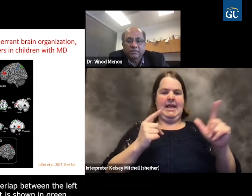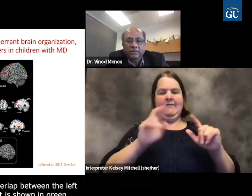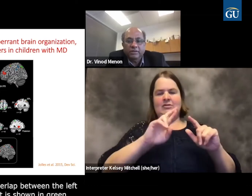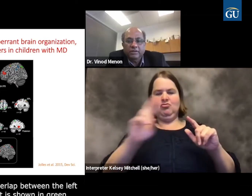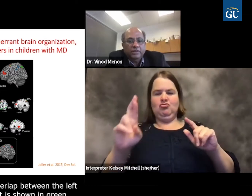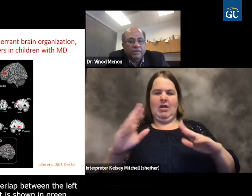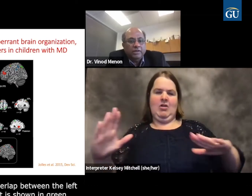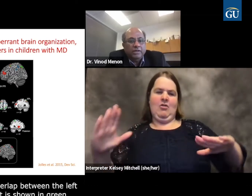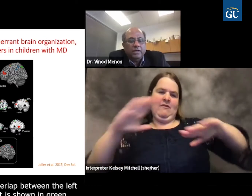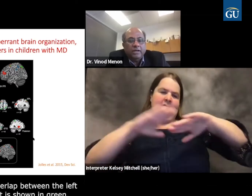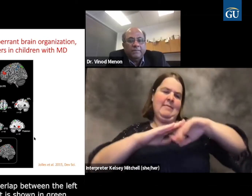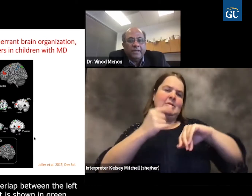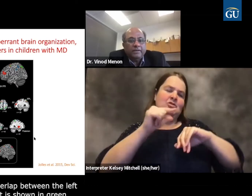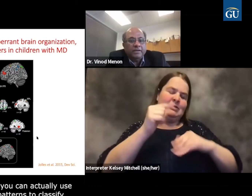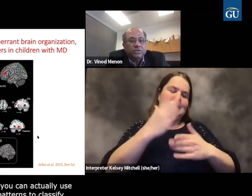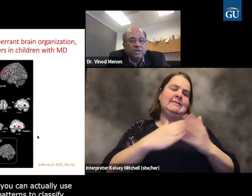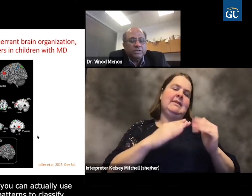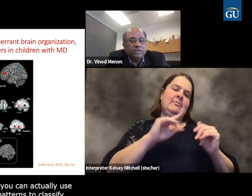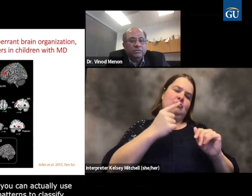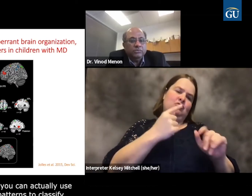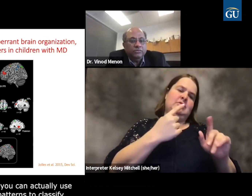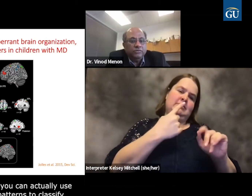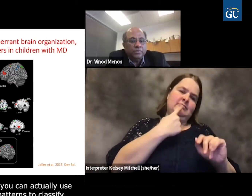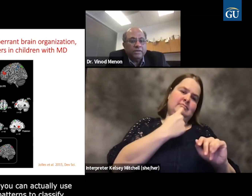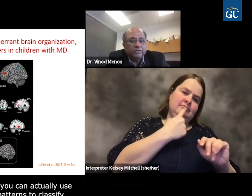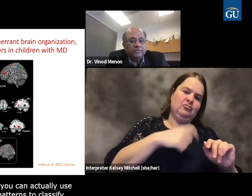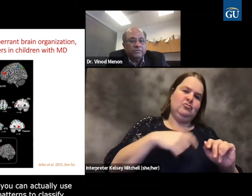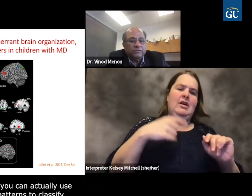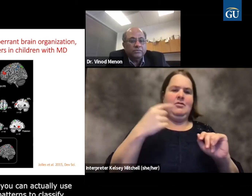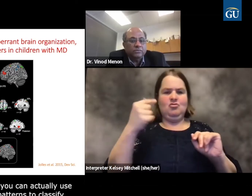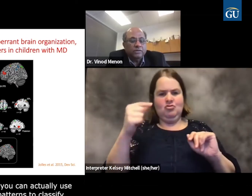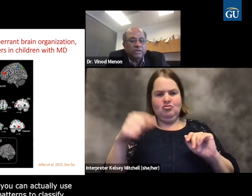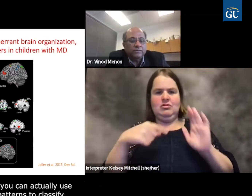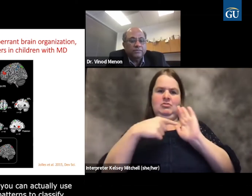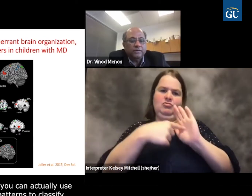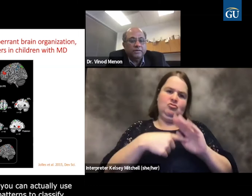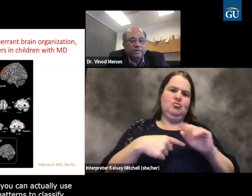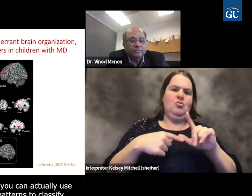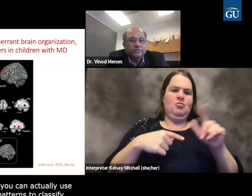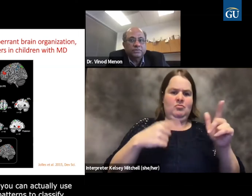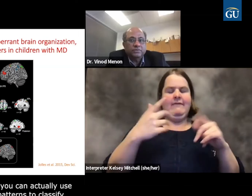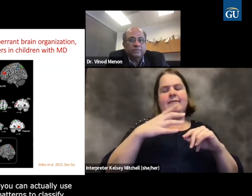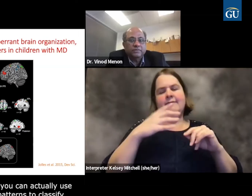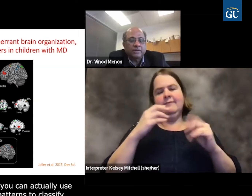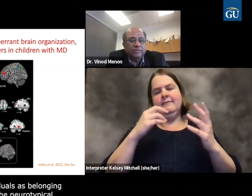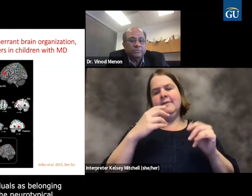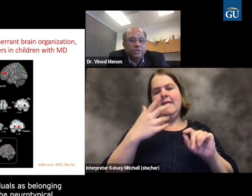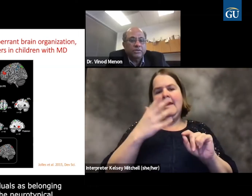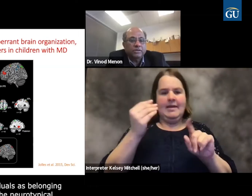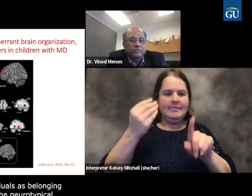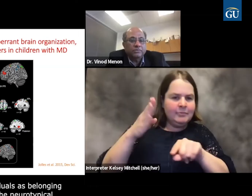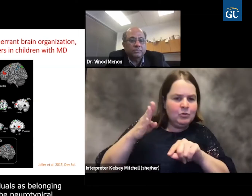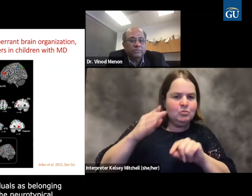is shown in green and that you can actually use these